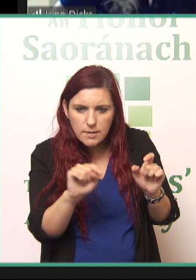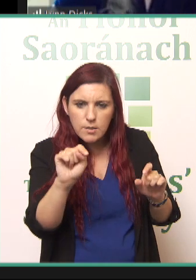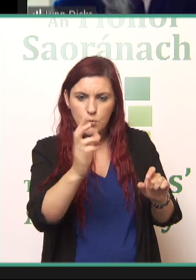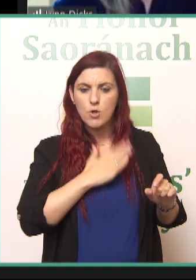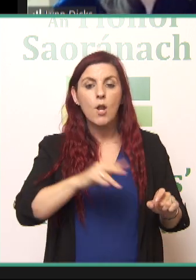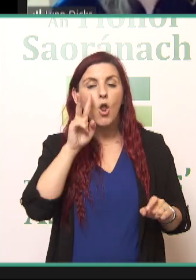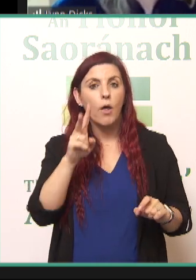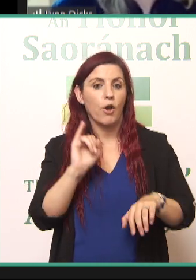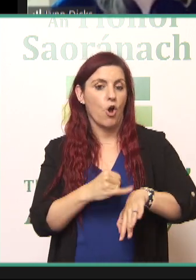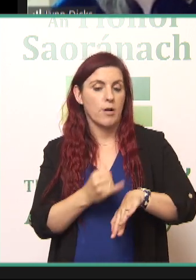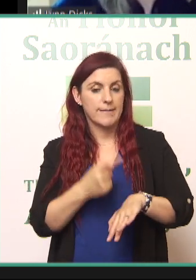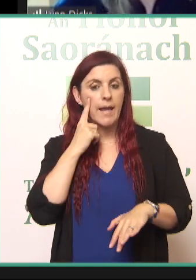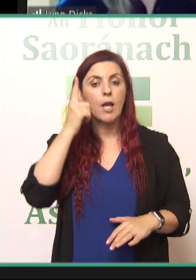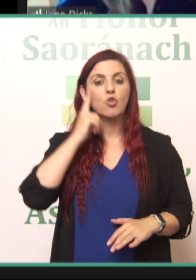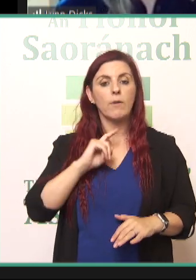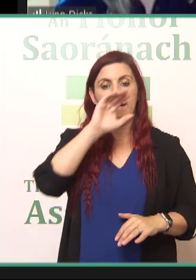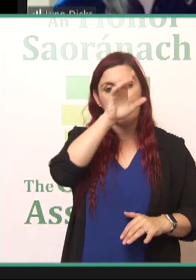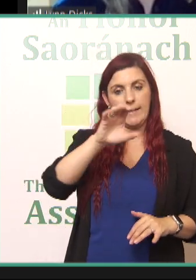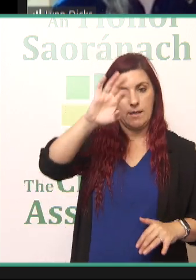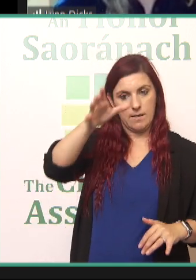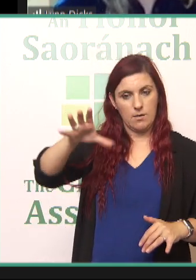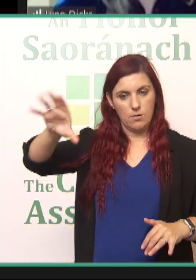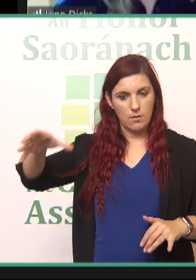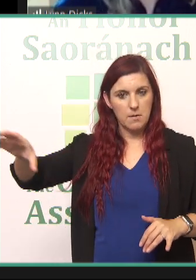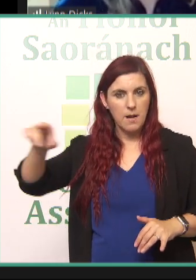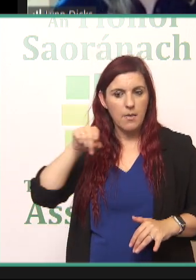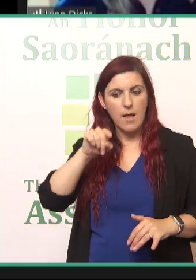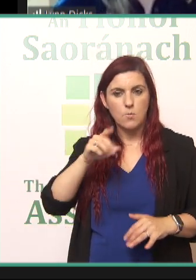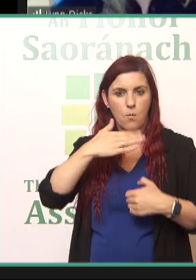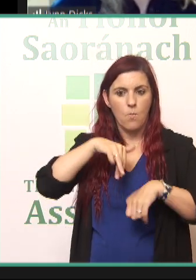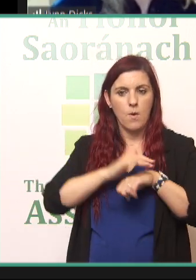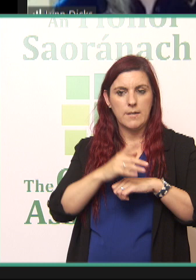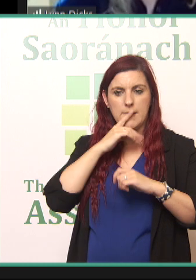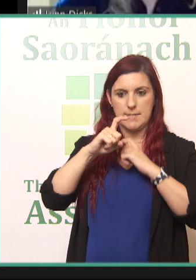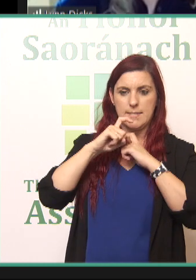so the green areas here areas where the center cropland is stable not changing very much in those